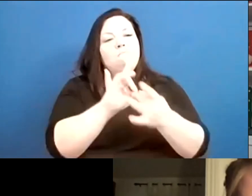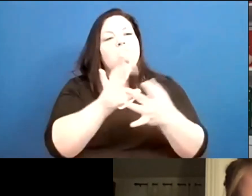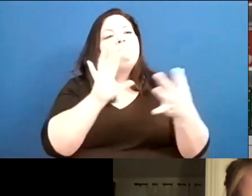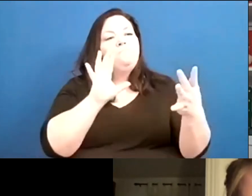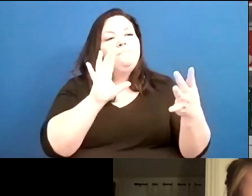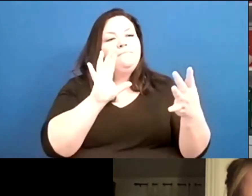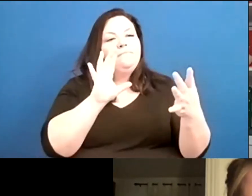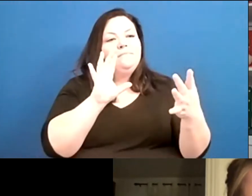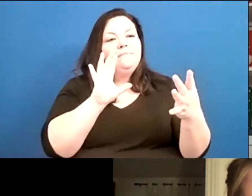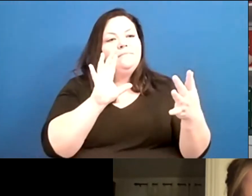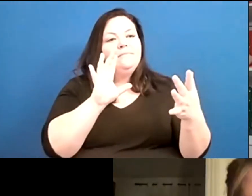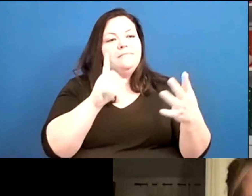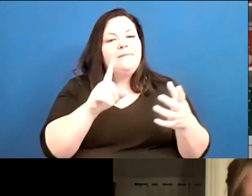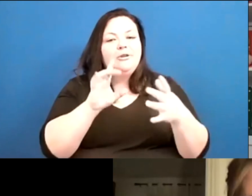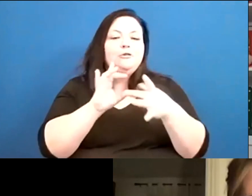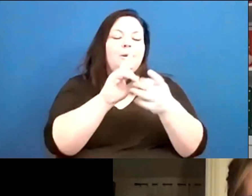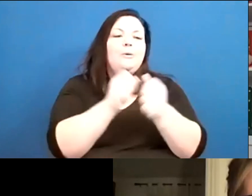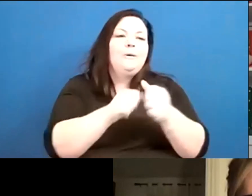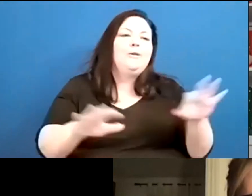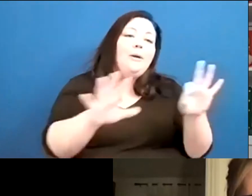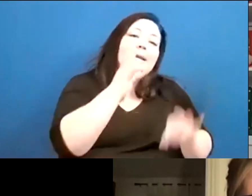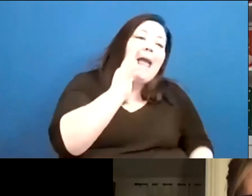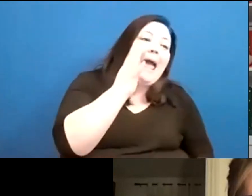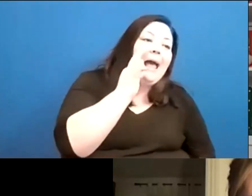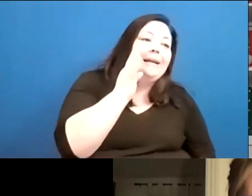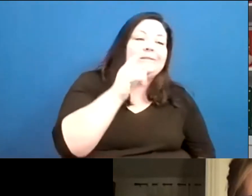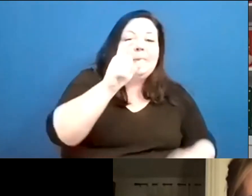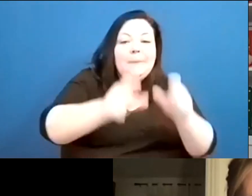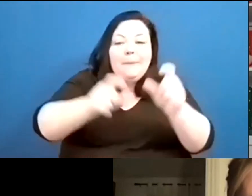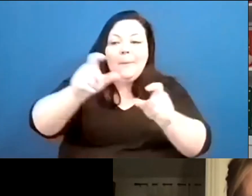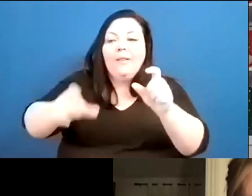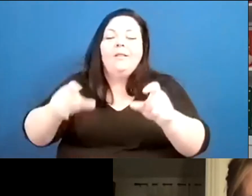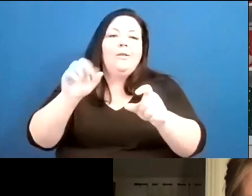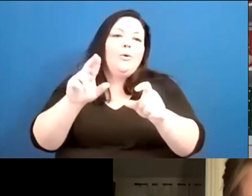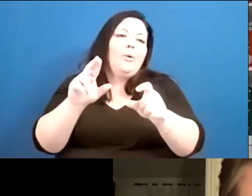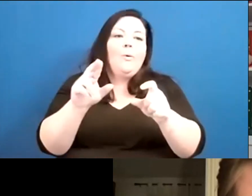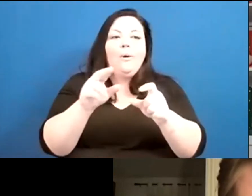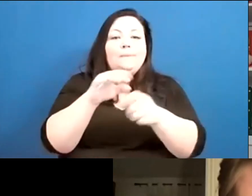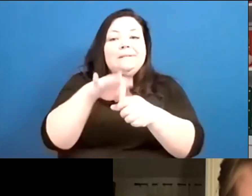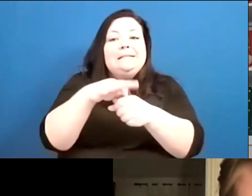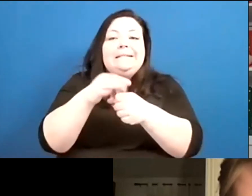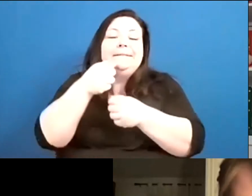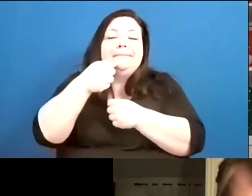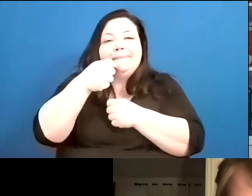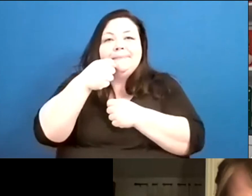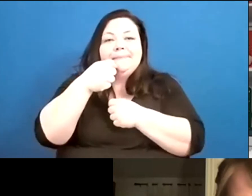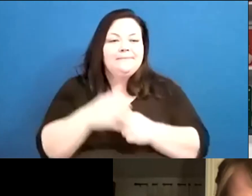be with your your cats or your people or your warm cups of tea, um, and enjoy